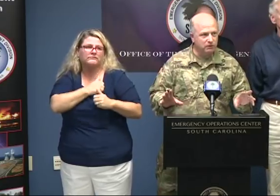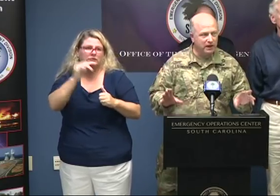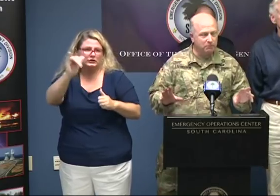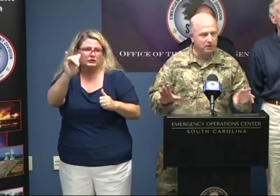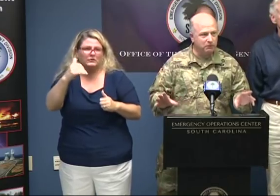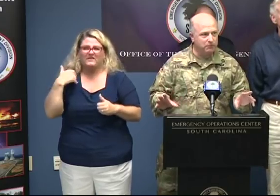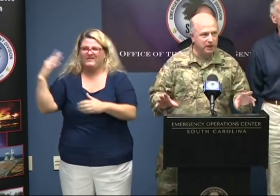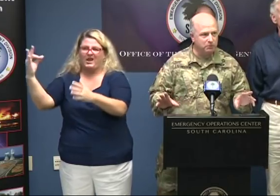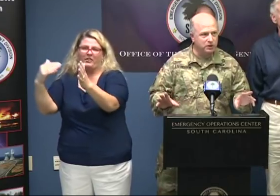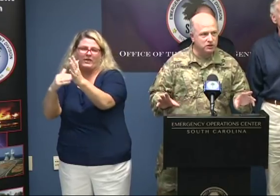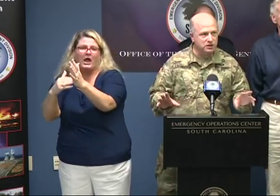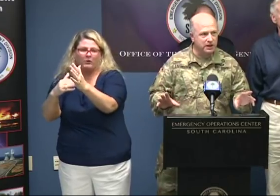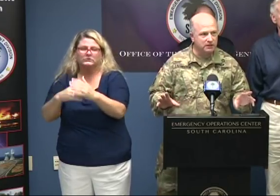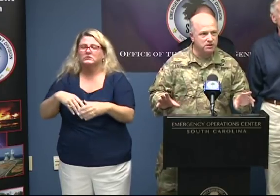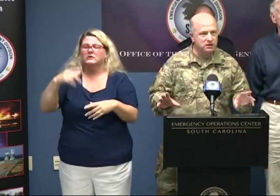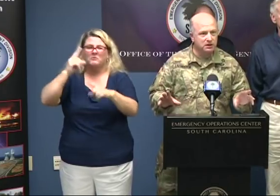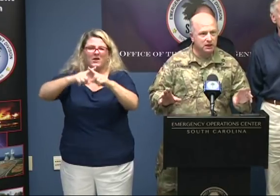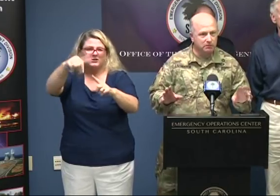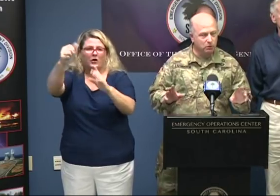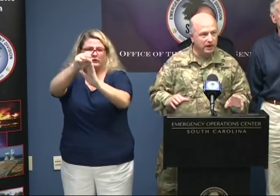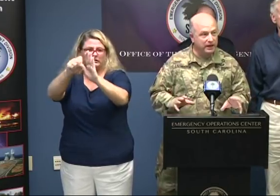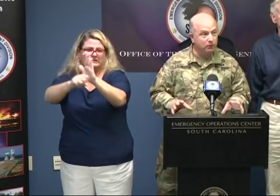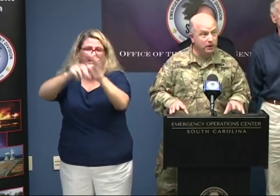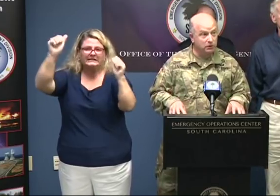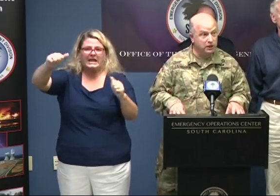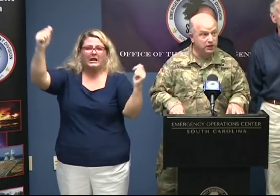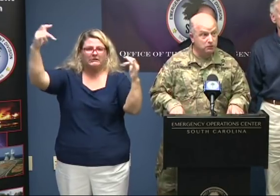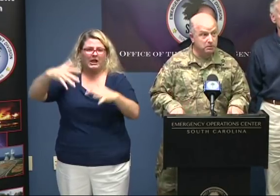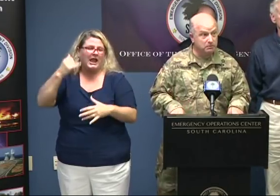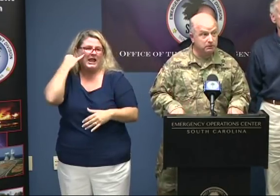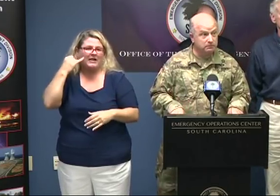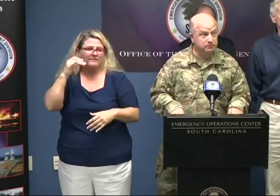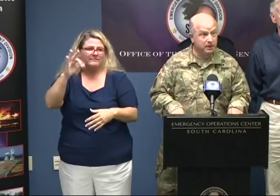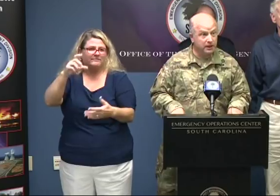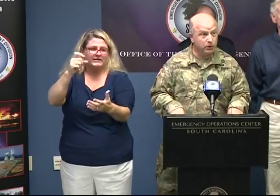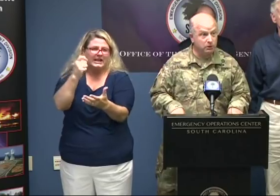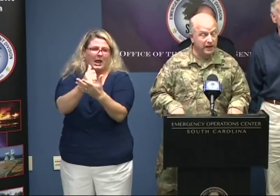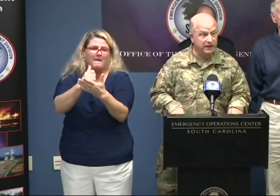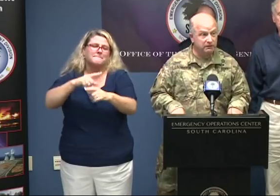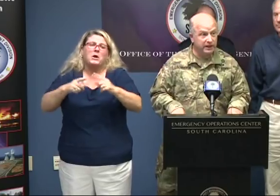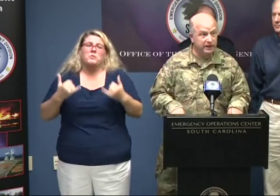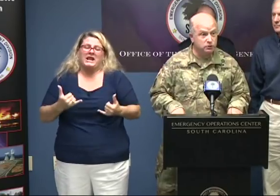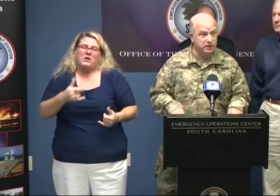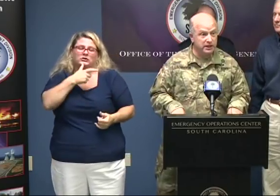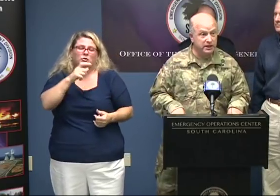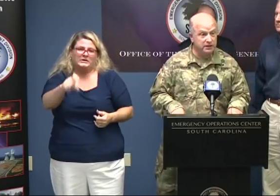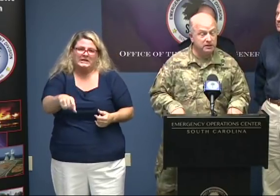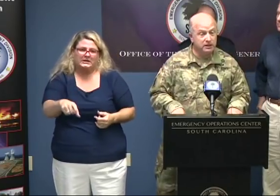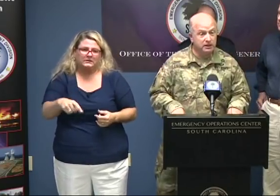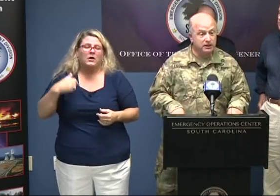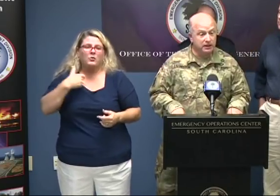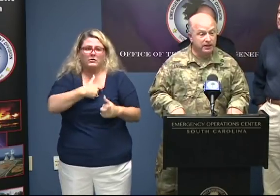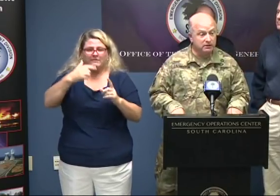We have people from neighboring states. But right now we don't need those people. And we will activate as we need.